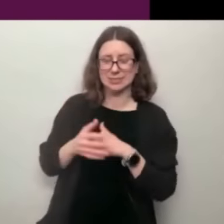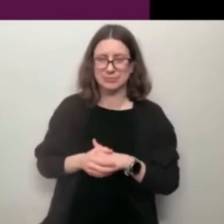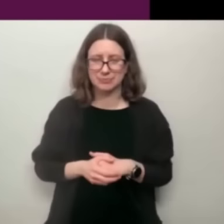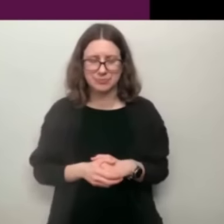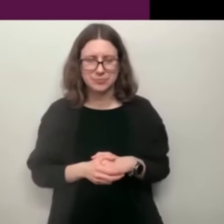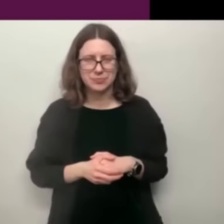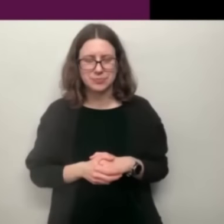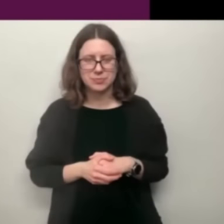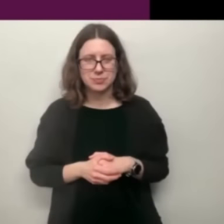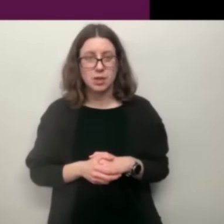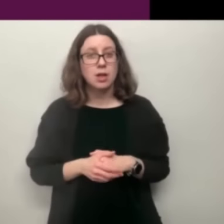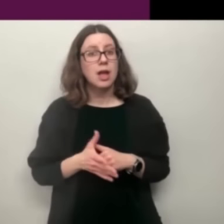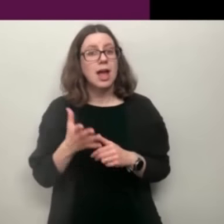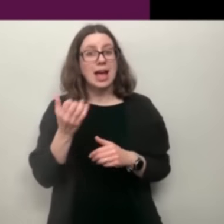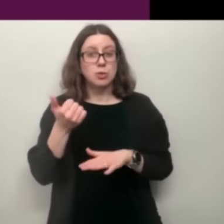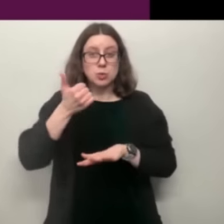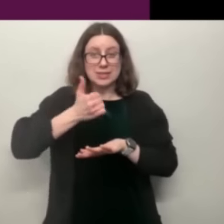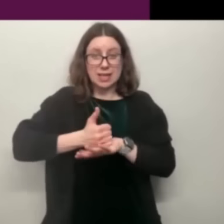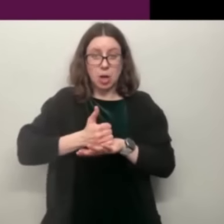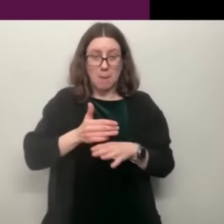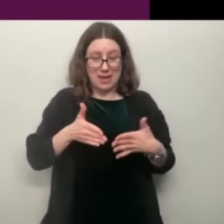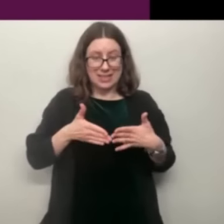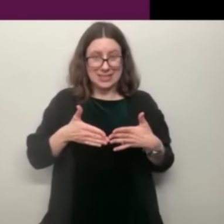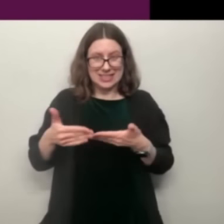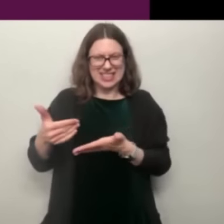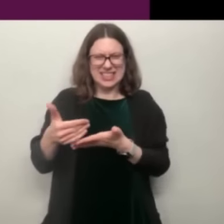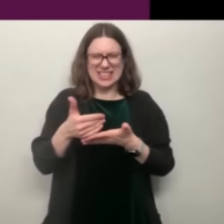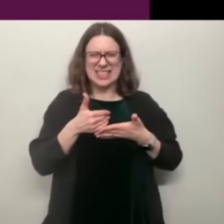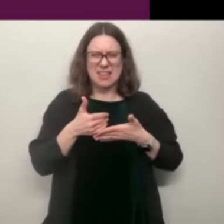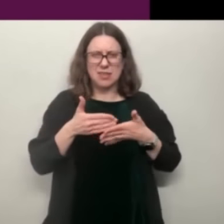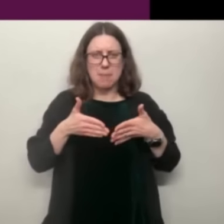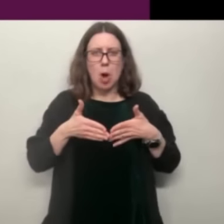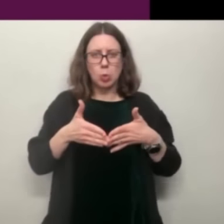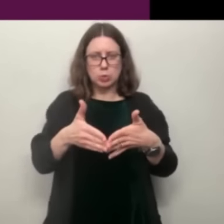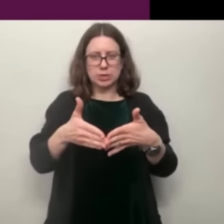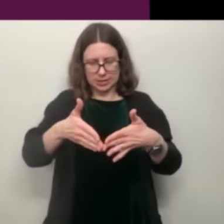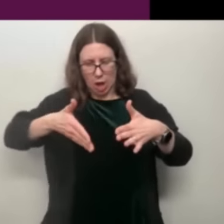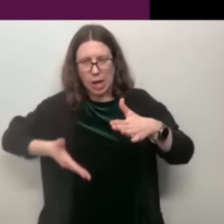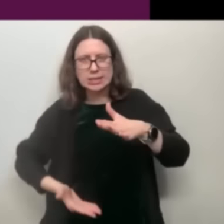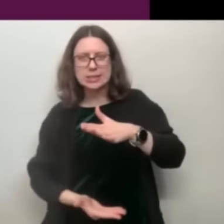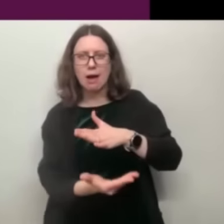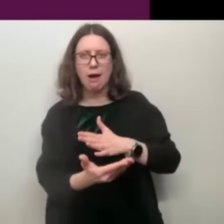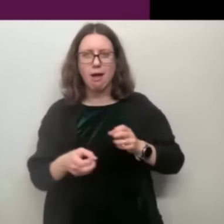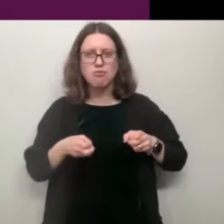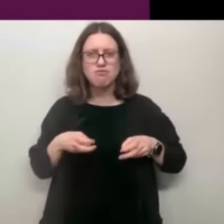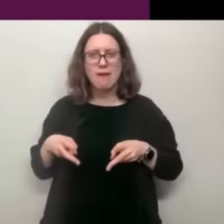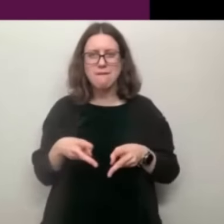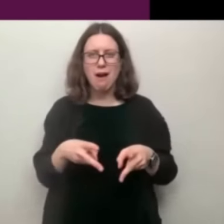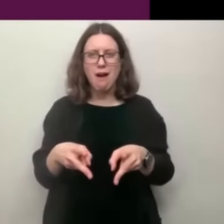A safety boat had to be present at all times in the water whilst work was taking place to safeguard the team,